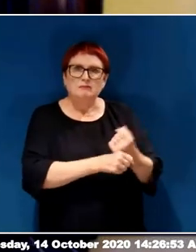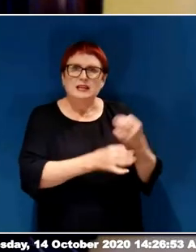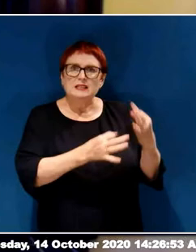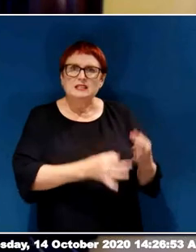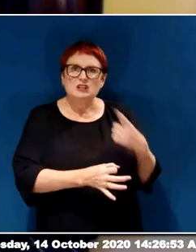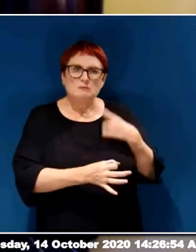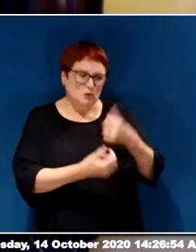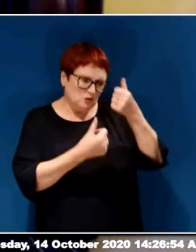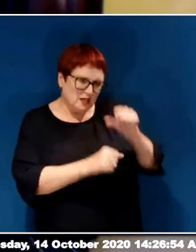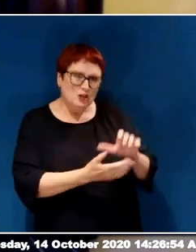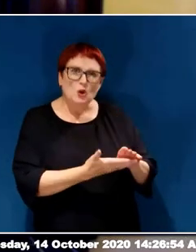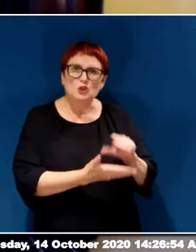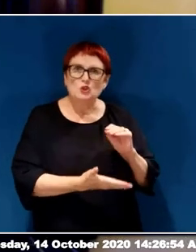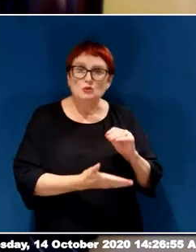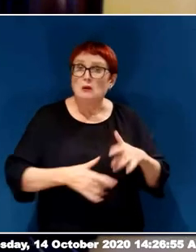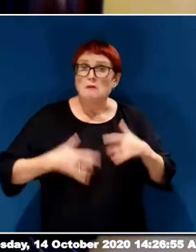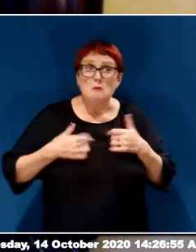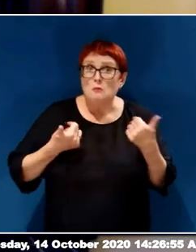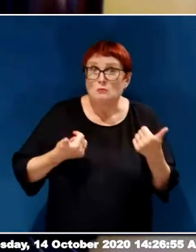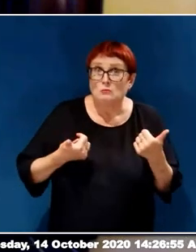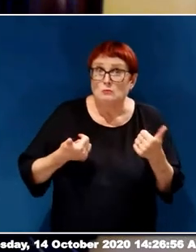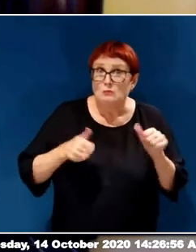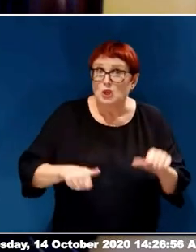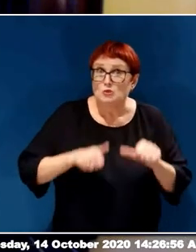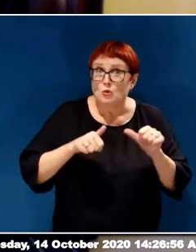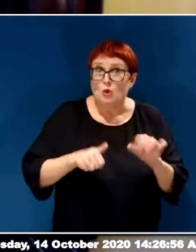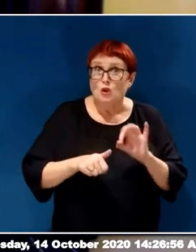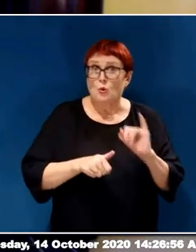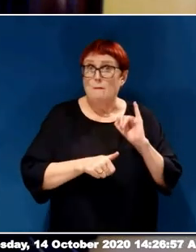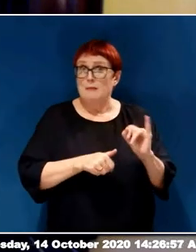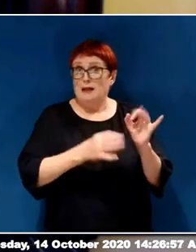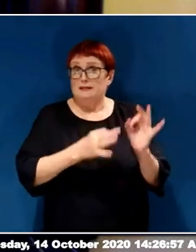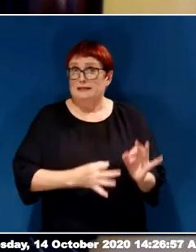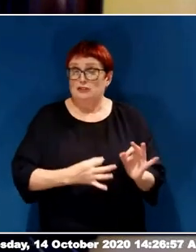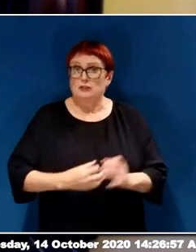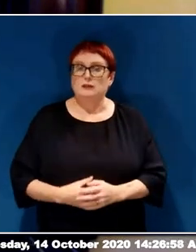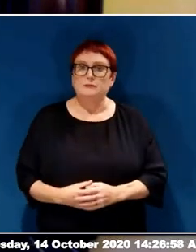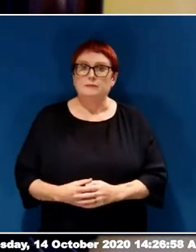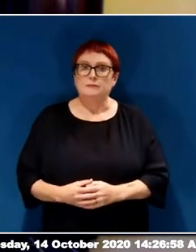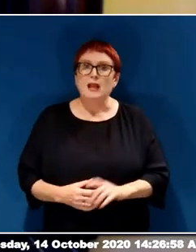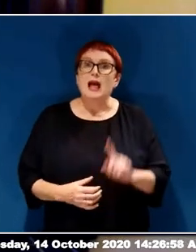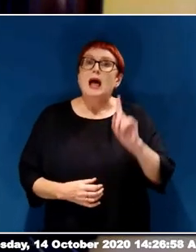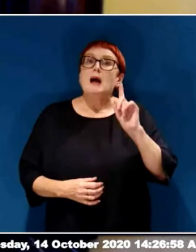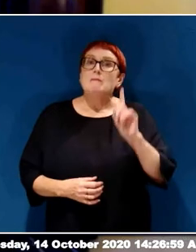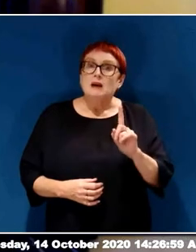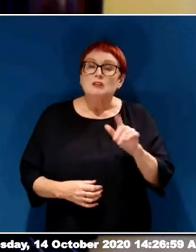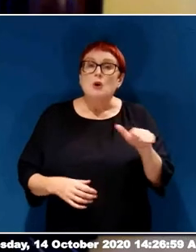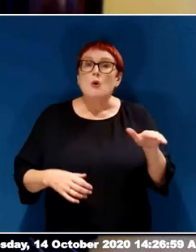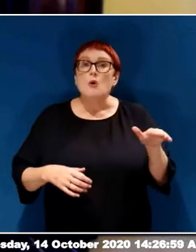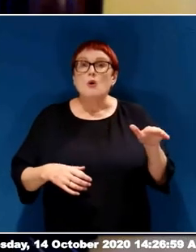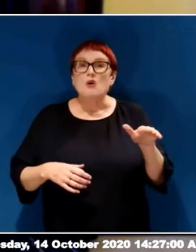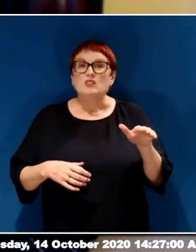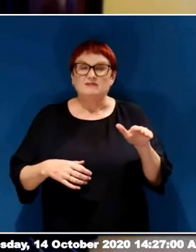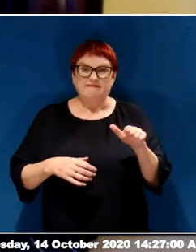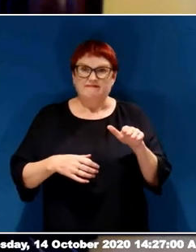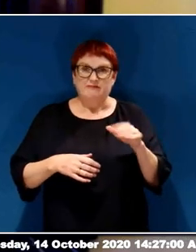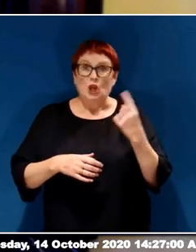However, by devolving all the way to the principal, we have placed, in my view,